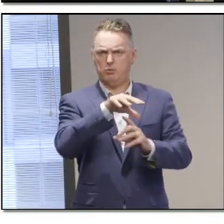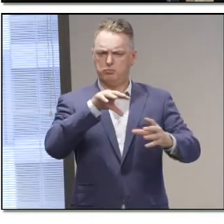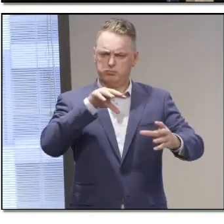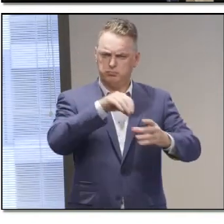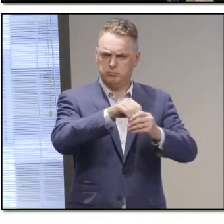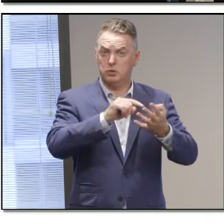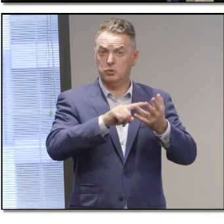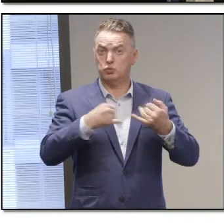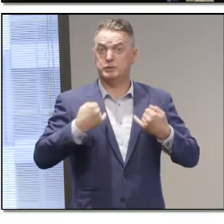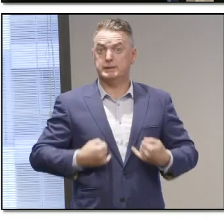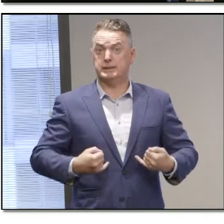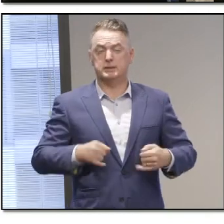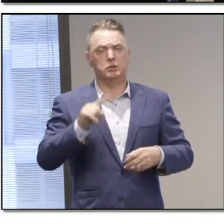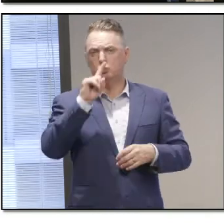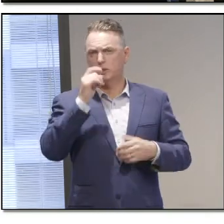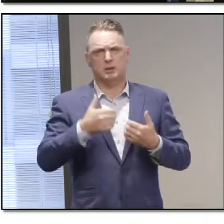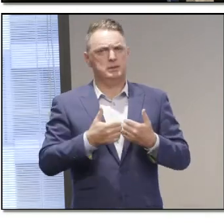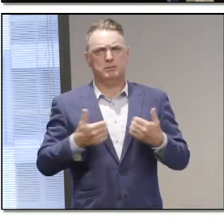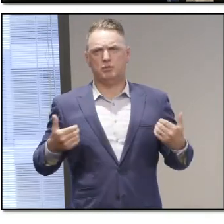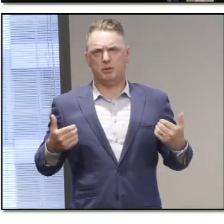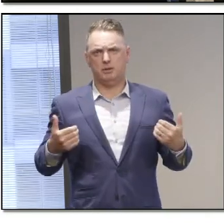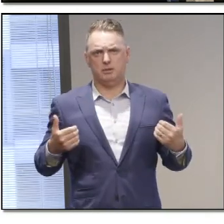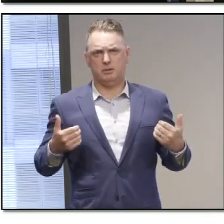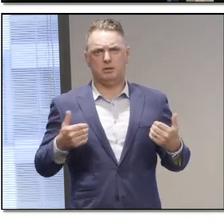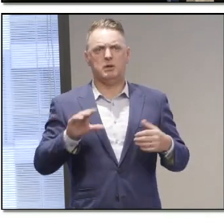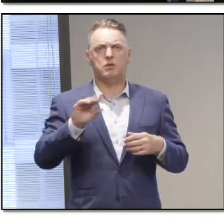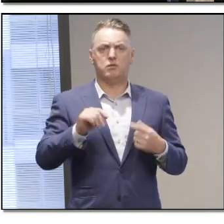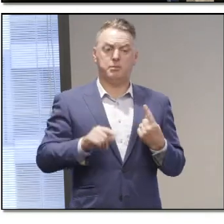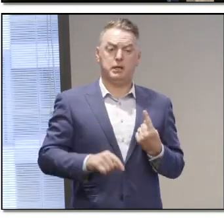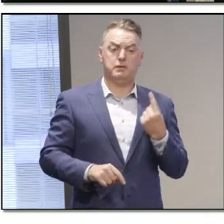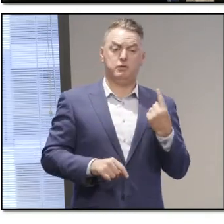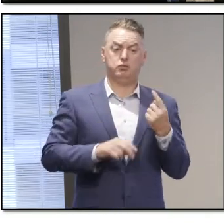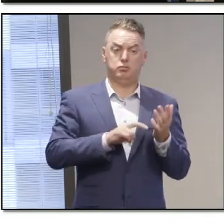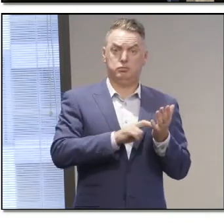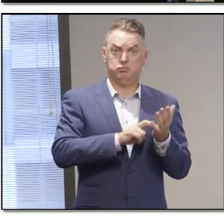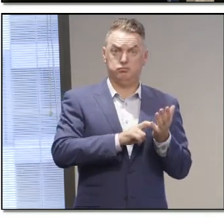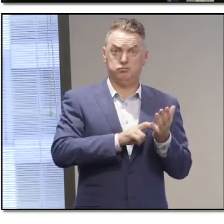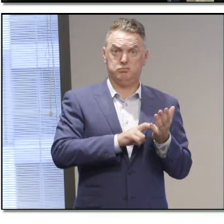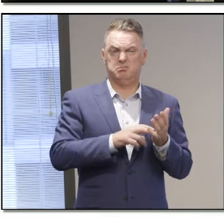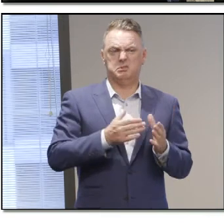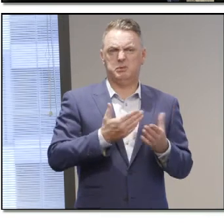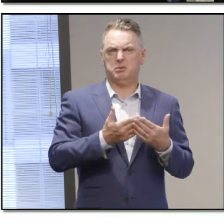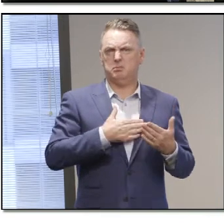you cannot separate that out from individual susceptibility which is related to our genetics,